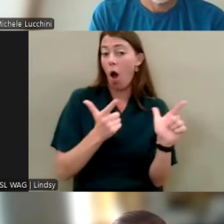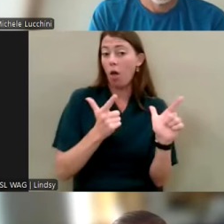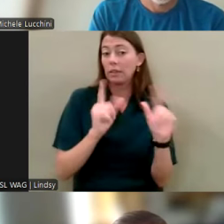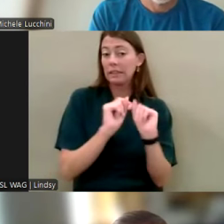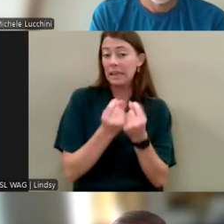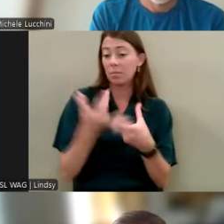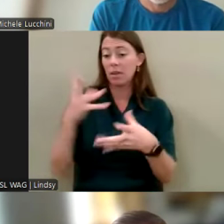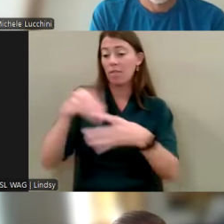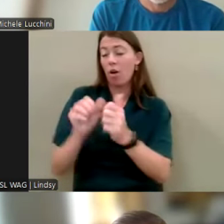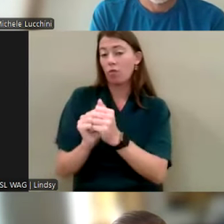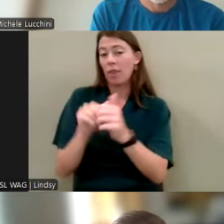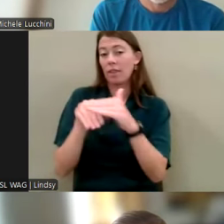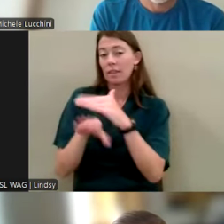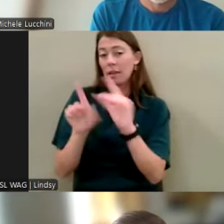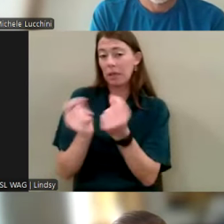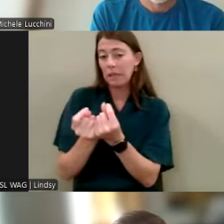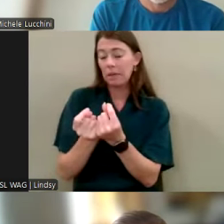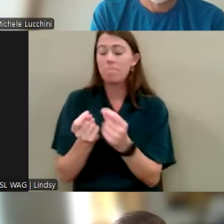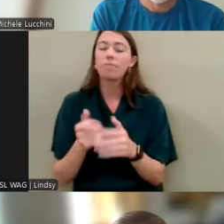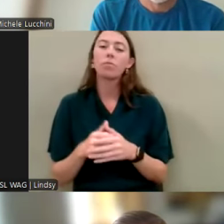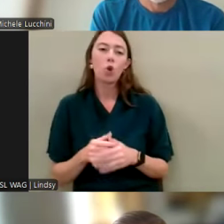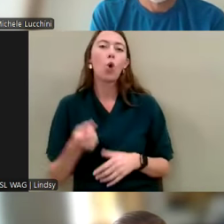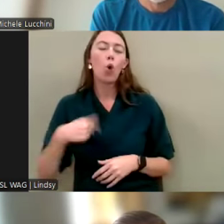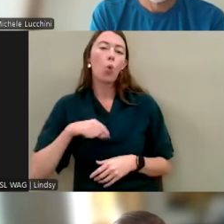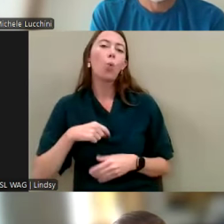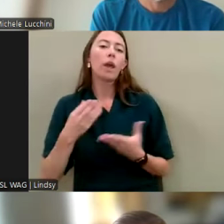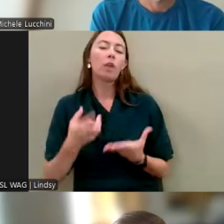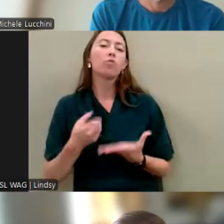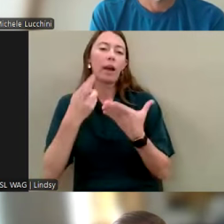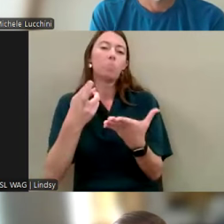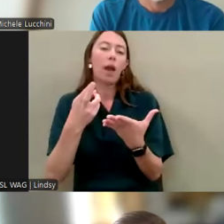formation of what we call a Center of Excellence. It could be called any number of things. But